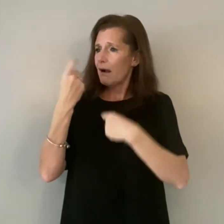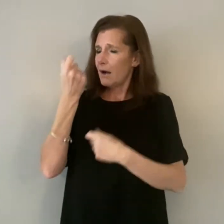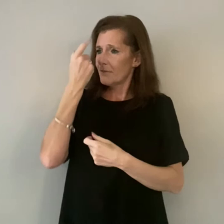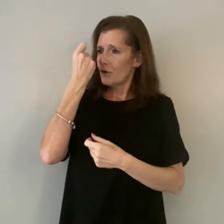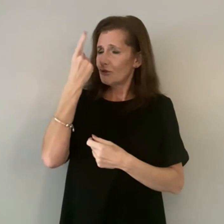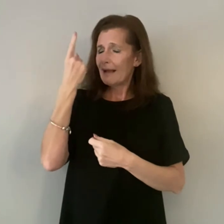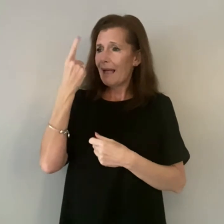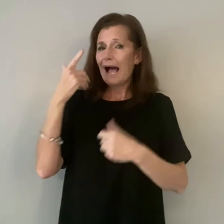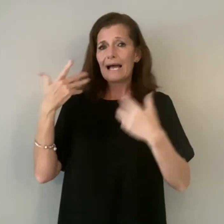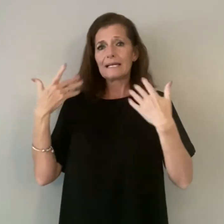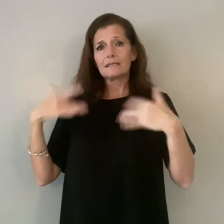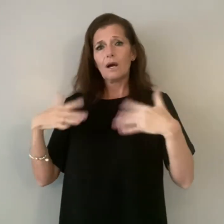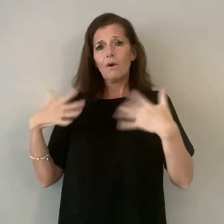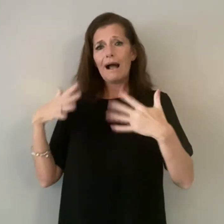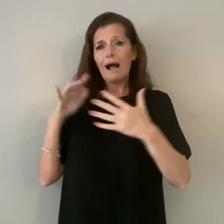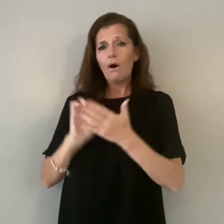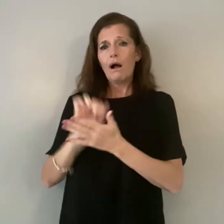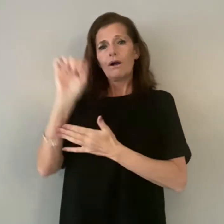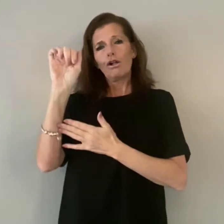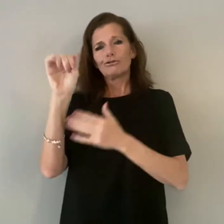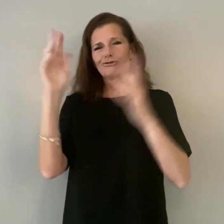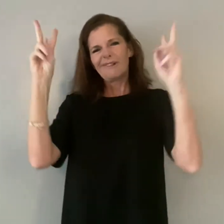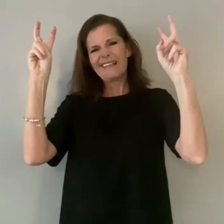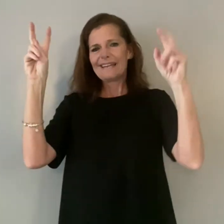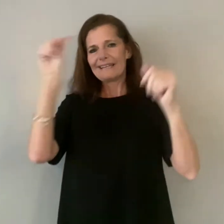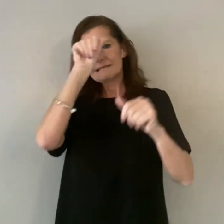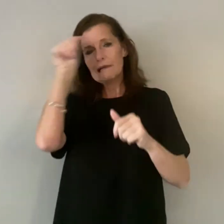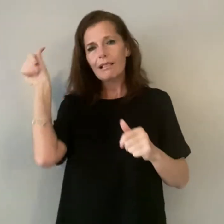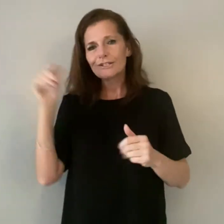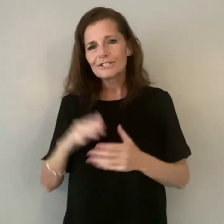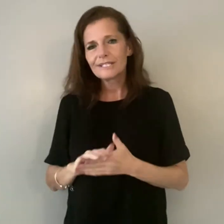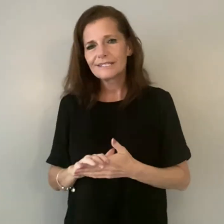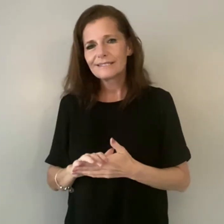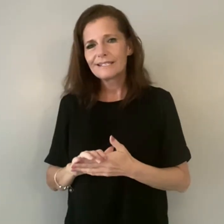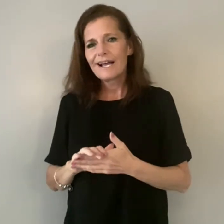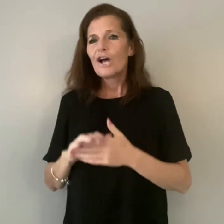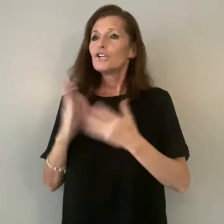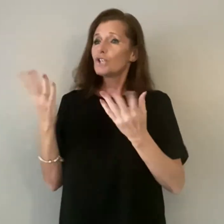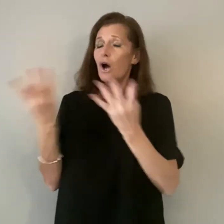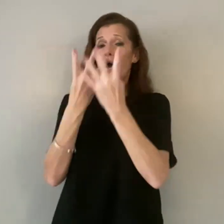that I've become I guess, more culturally intelligent. So I think another part is on a board,